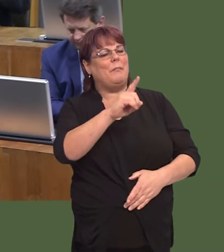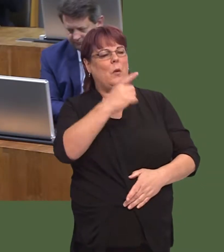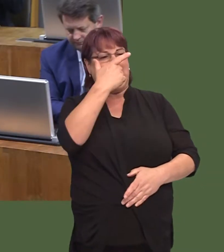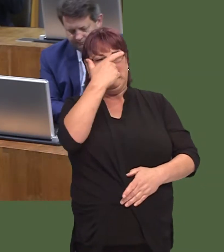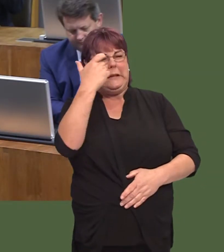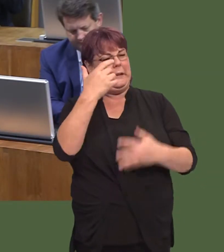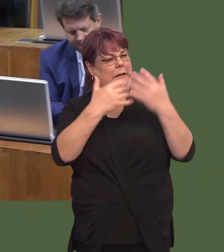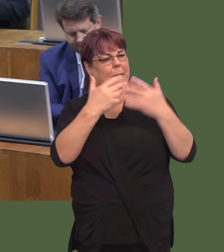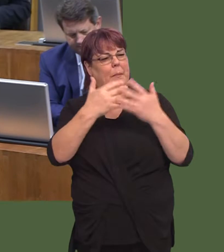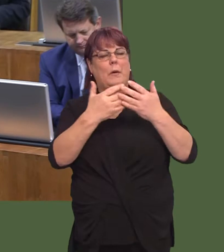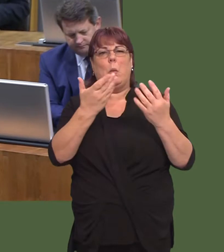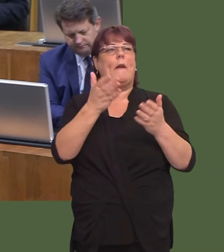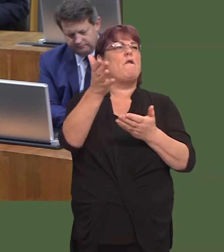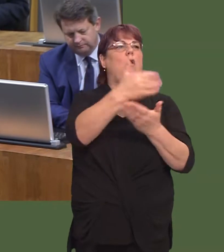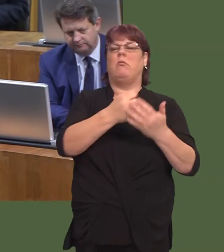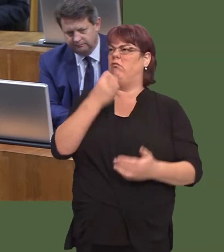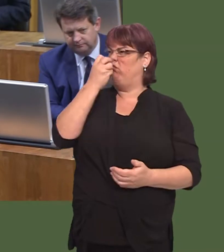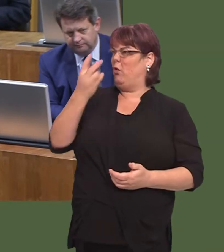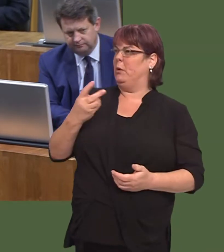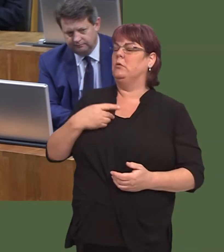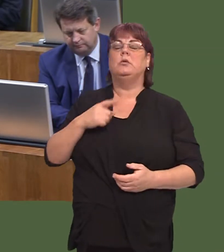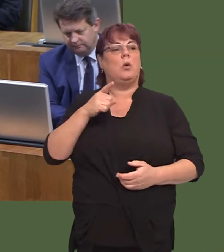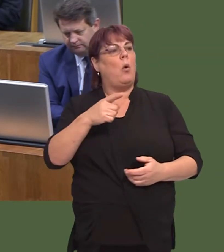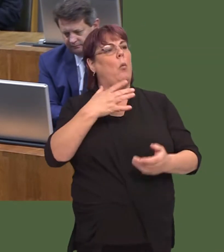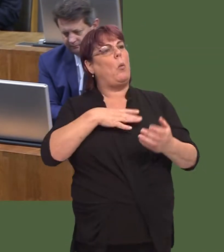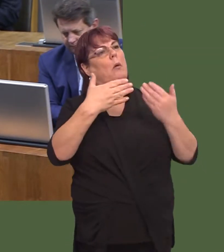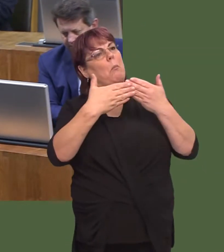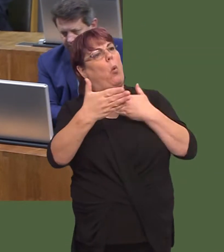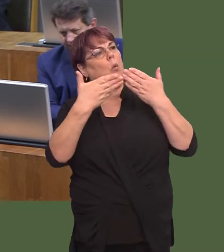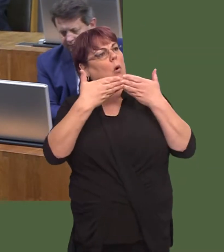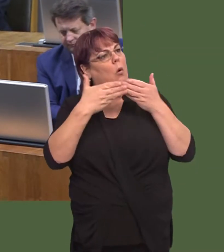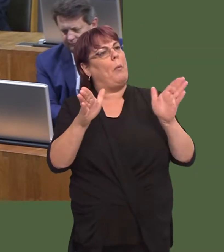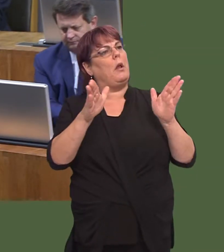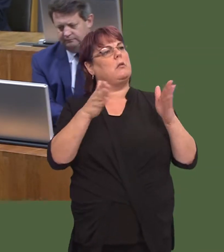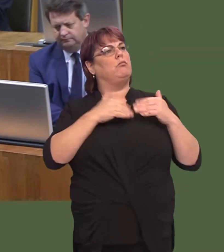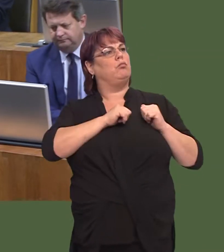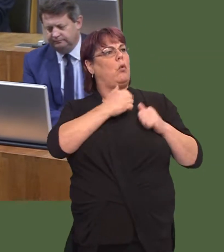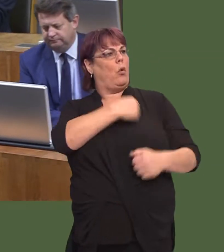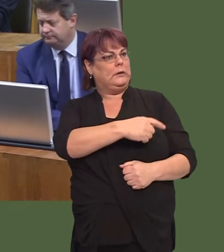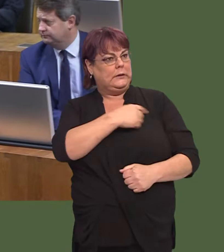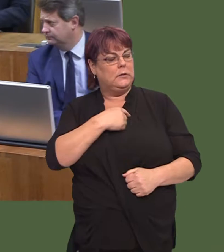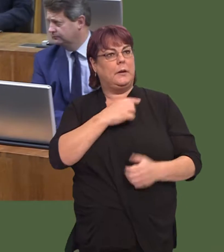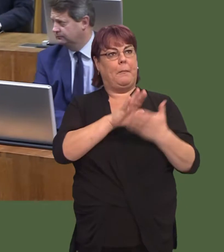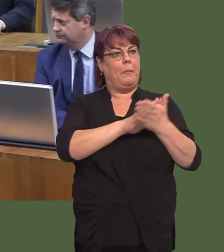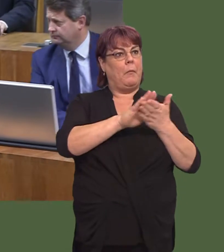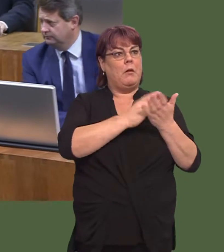First of all, we encourage honesty and openness, and that means we encourage people to report serious incidents.